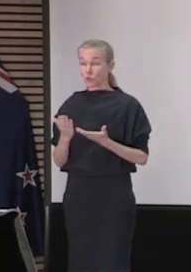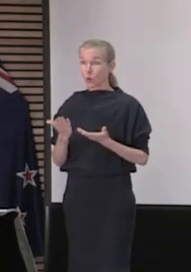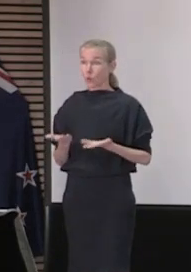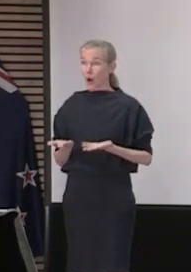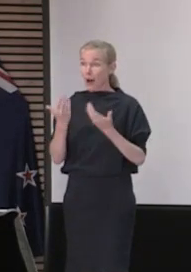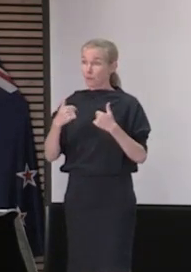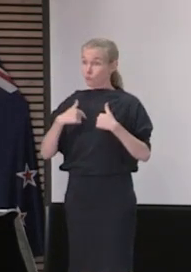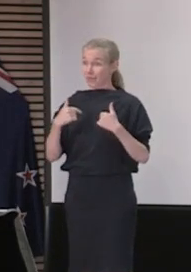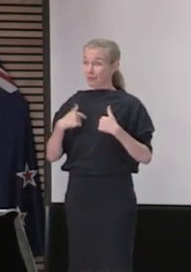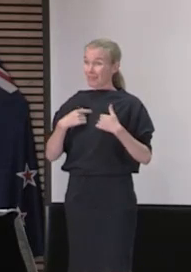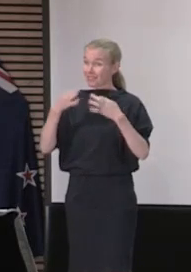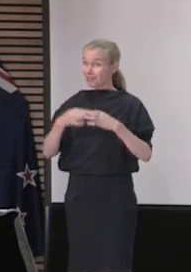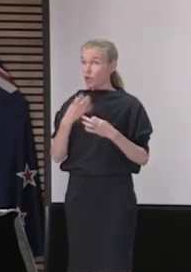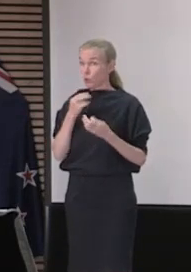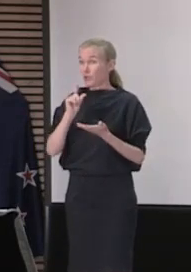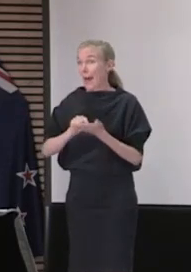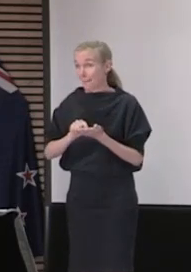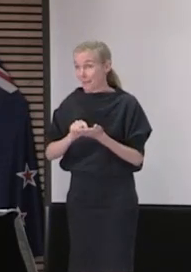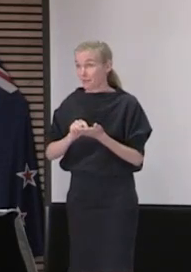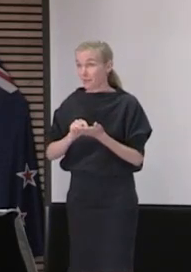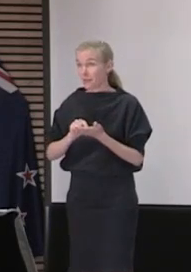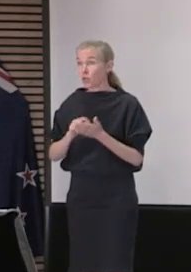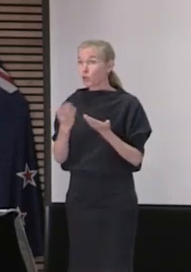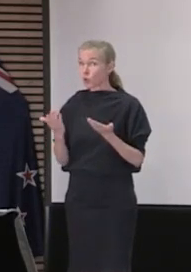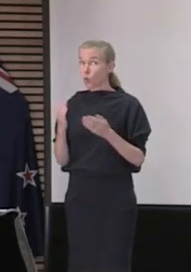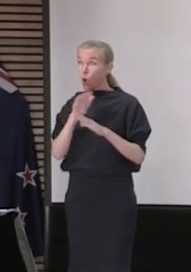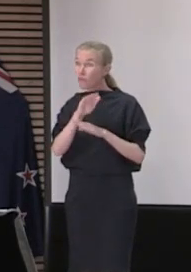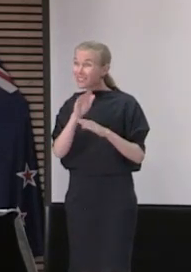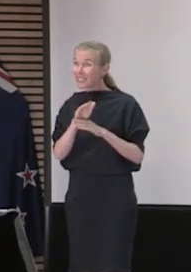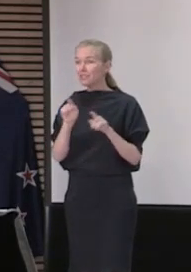That'sa feature of many of thecountries that have used theapps, they've been voluntary.